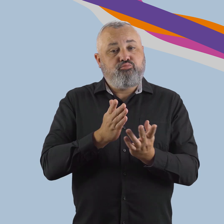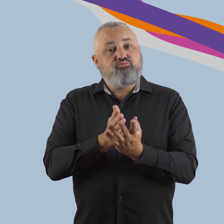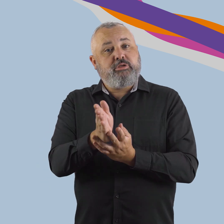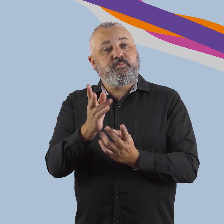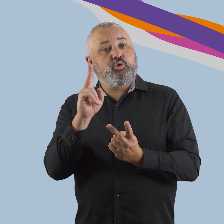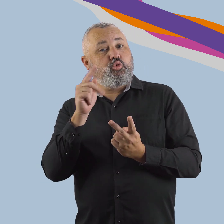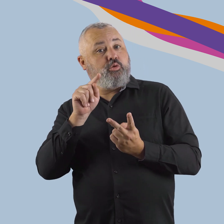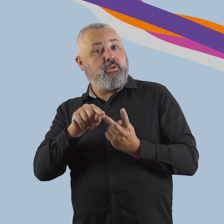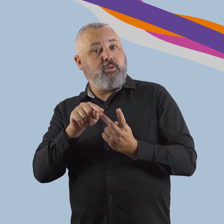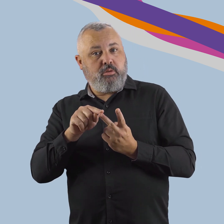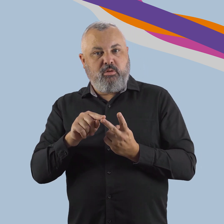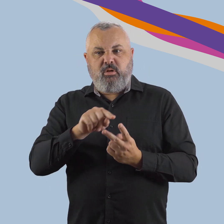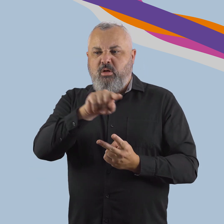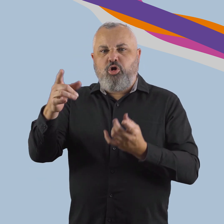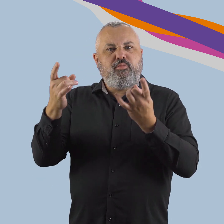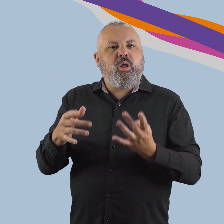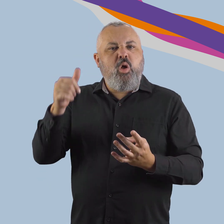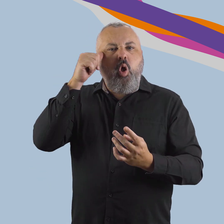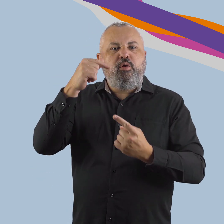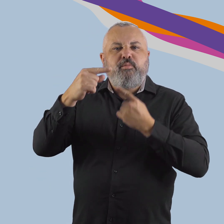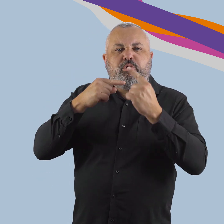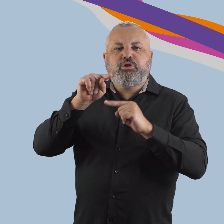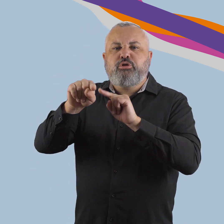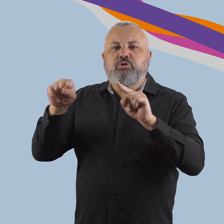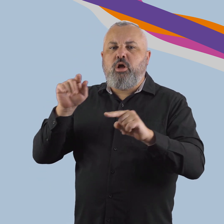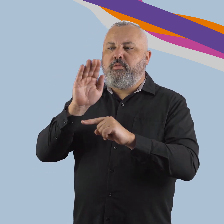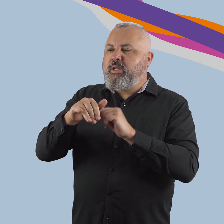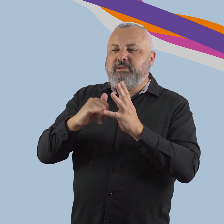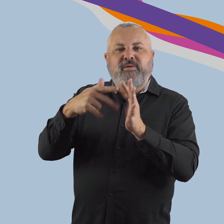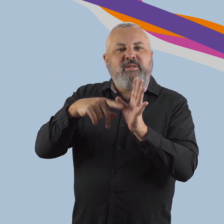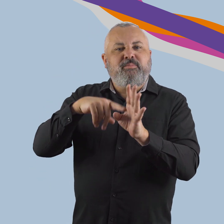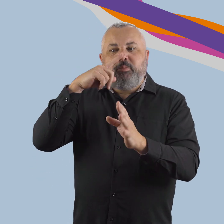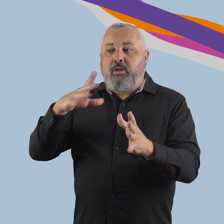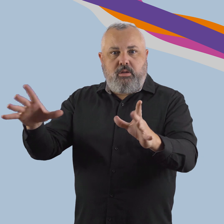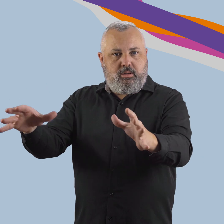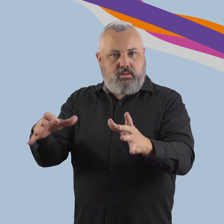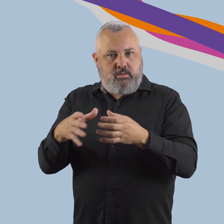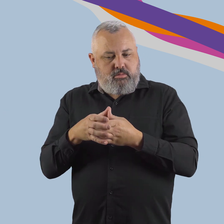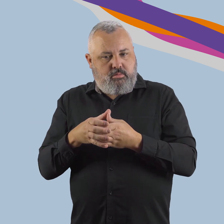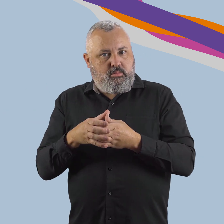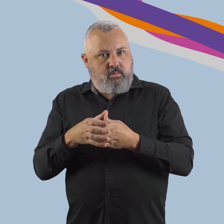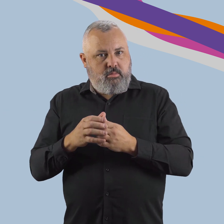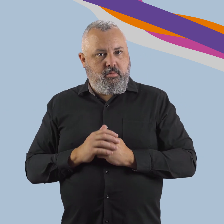Stream 2 - synthesise existing knowledge about a topic relevant to the safety of people with disability.